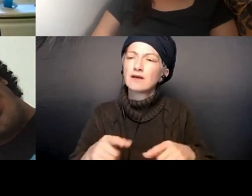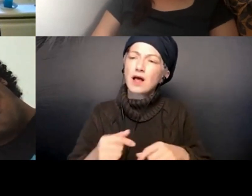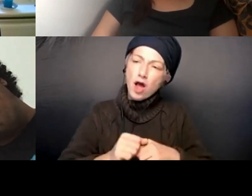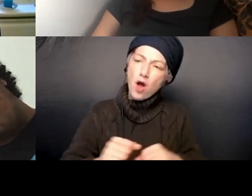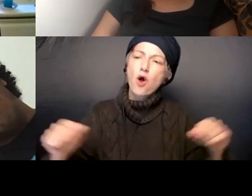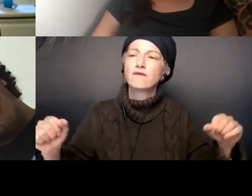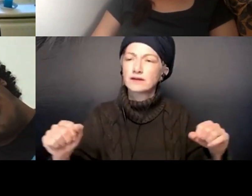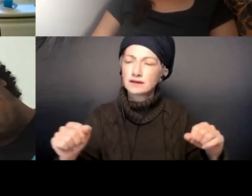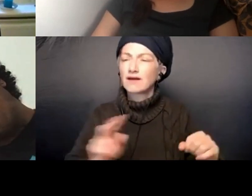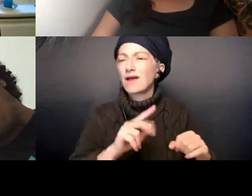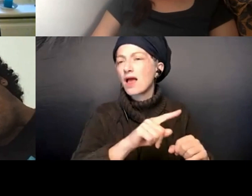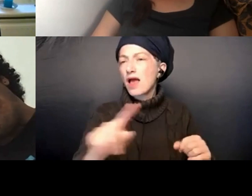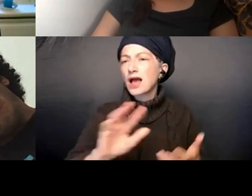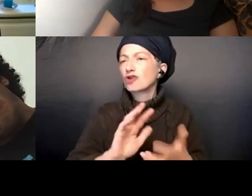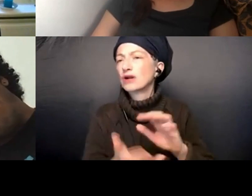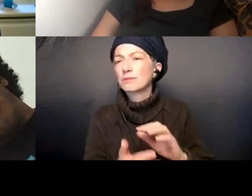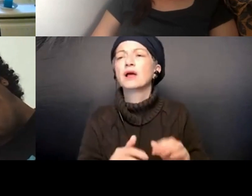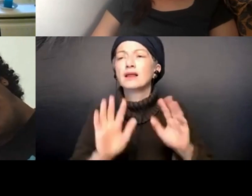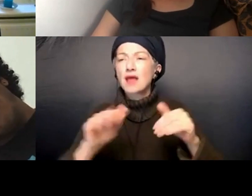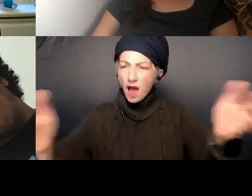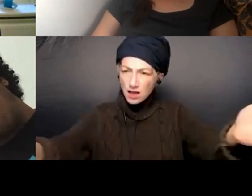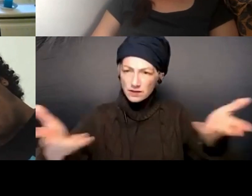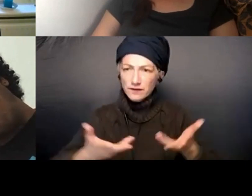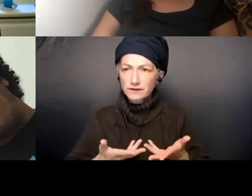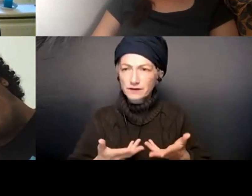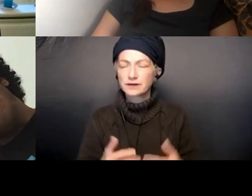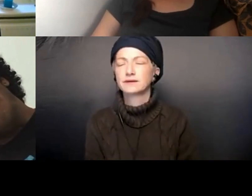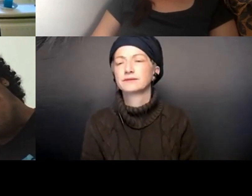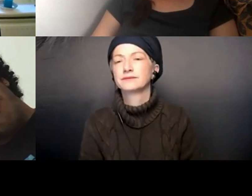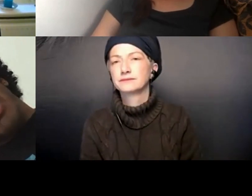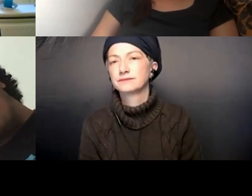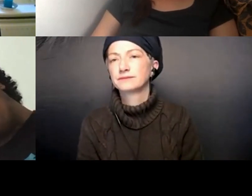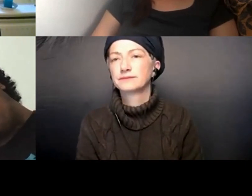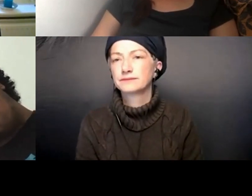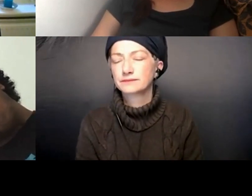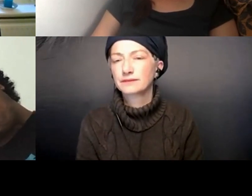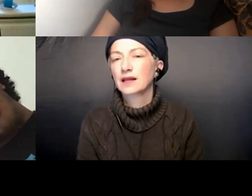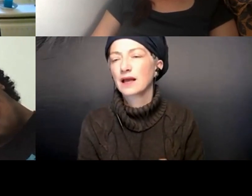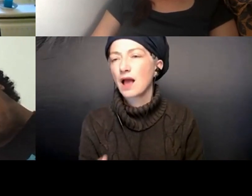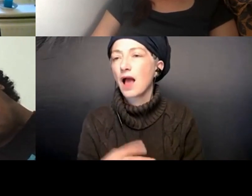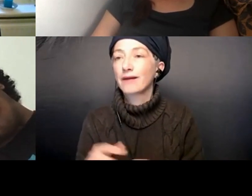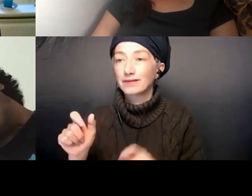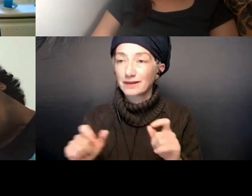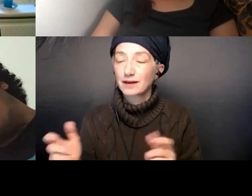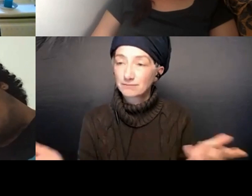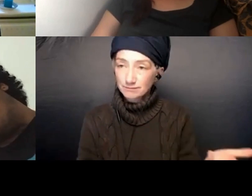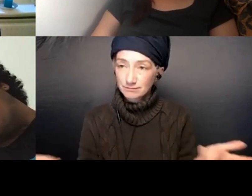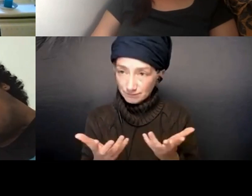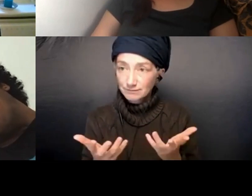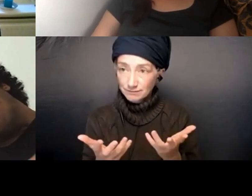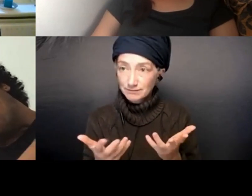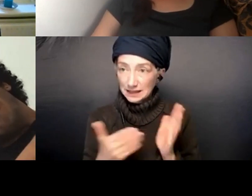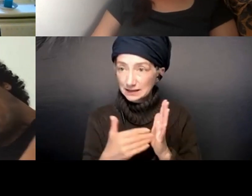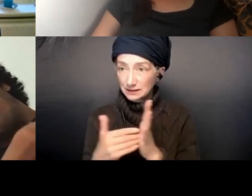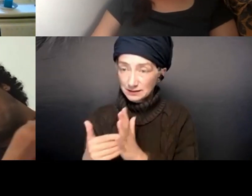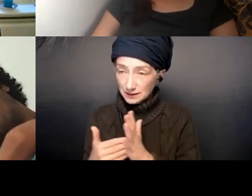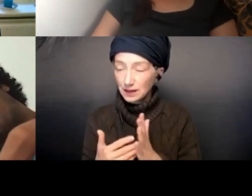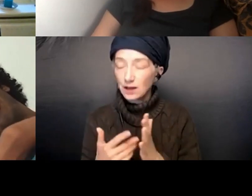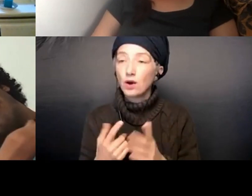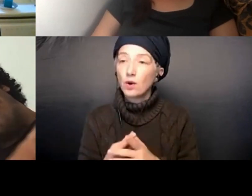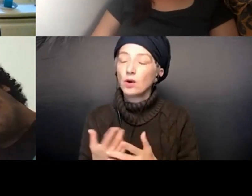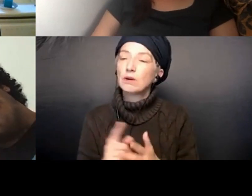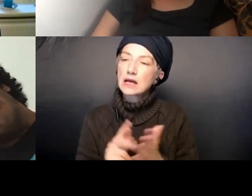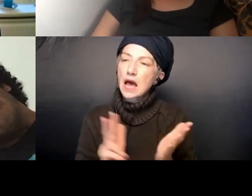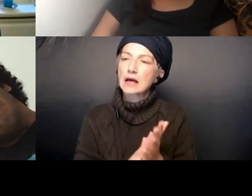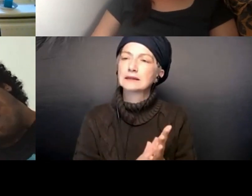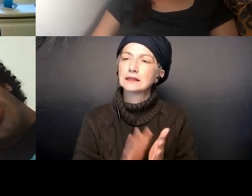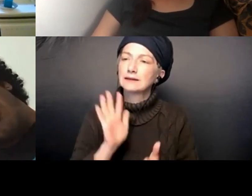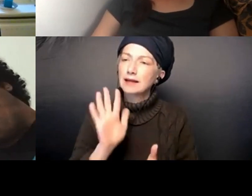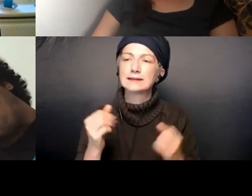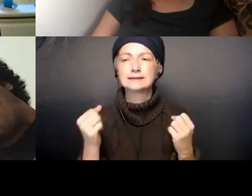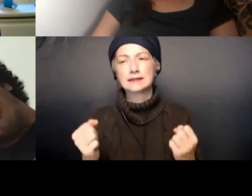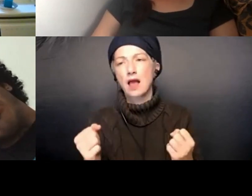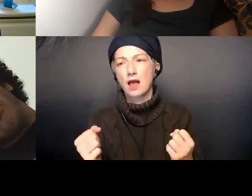And so the idea of bringing in other crips and guaranteeing their safety so they can do their best work